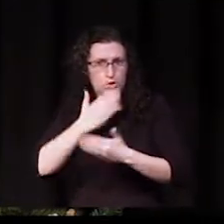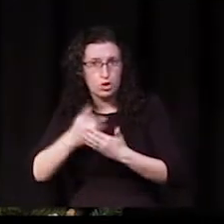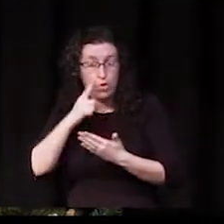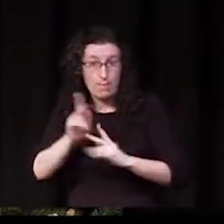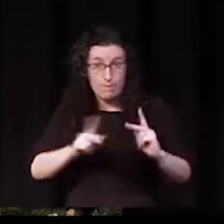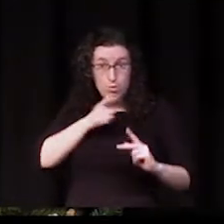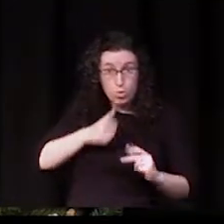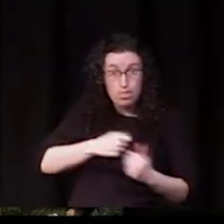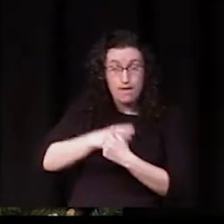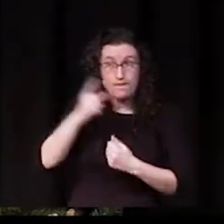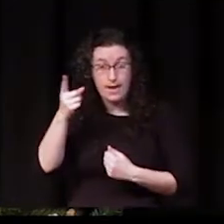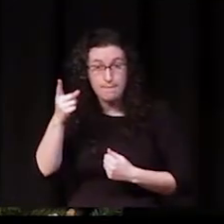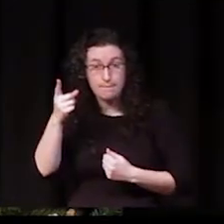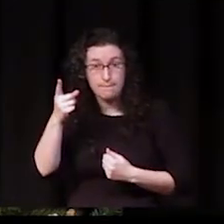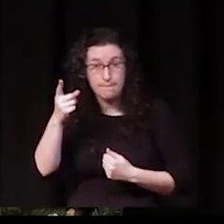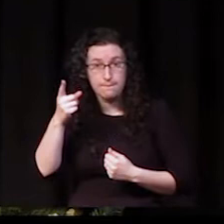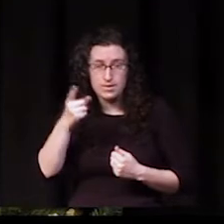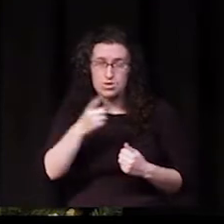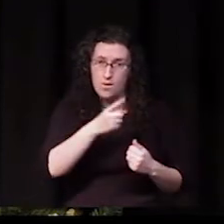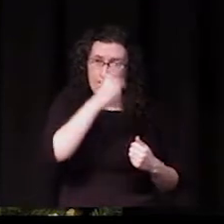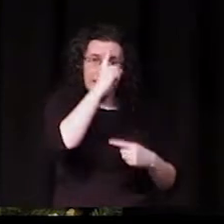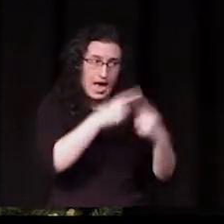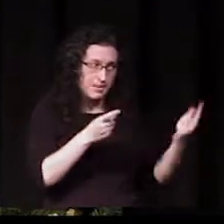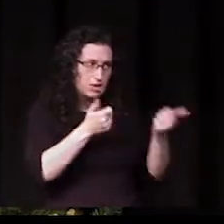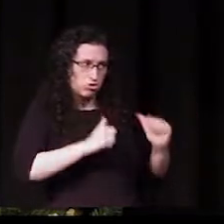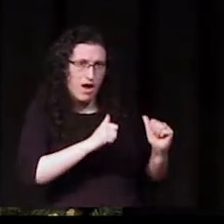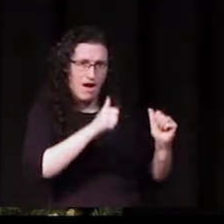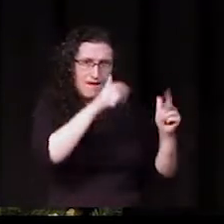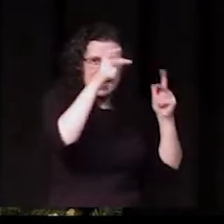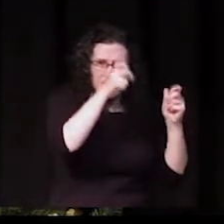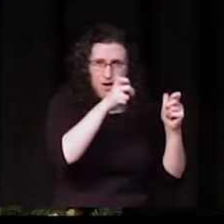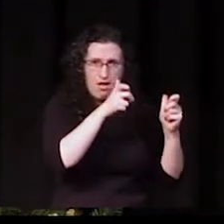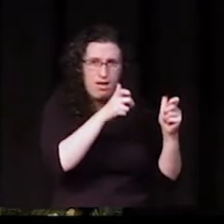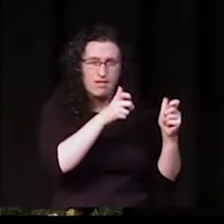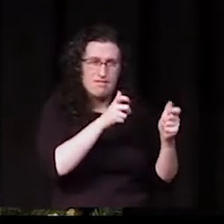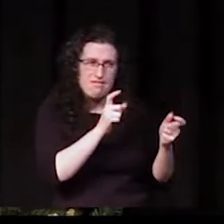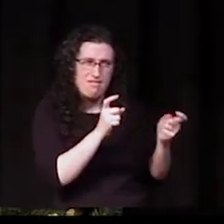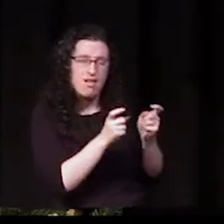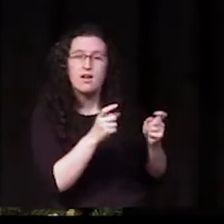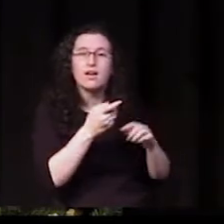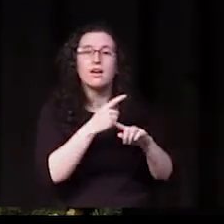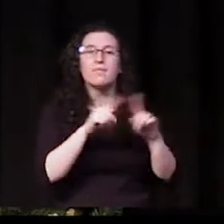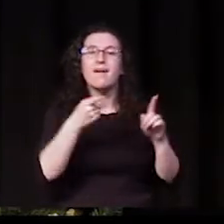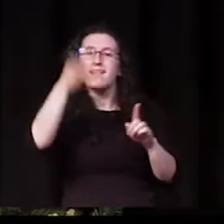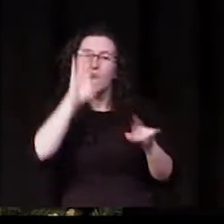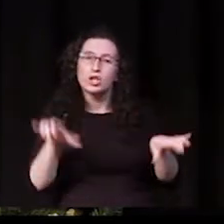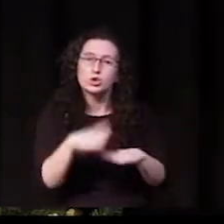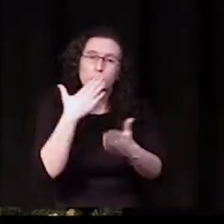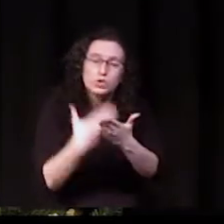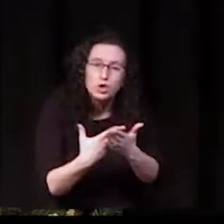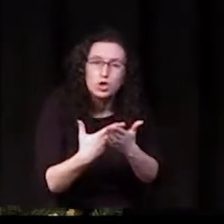even taking what the enemy intends for evil and turning it to good, then we know that He is working for the good in those circumstances,